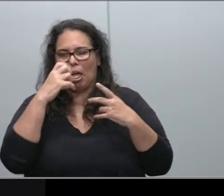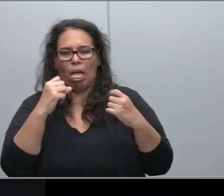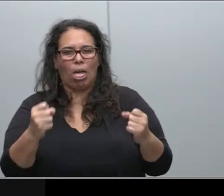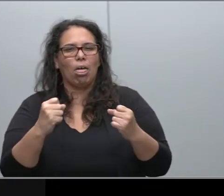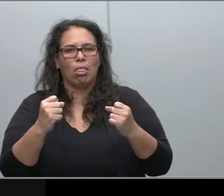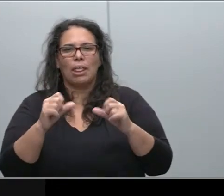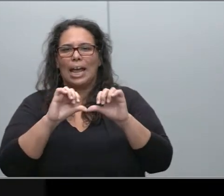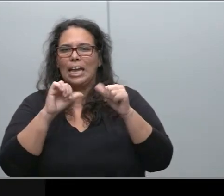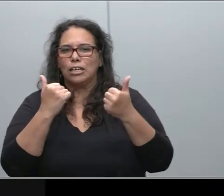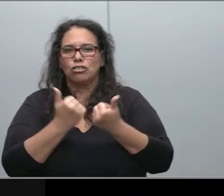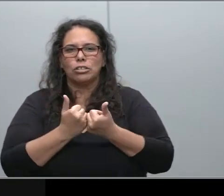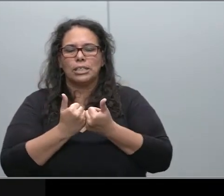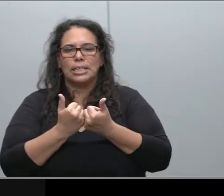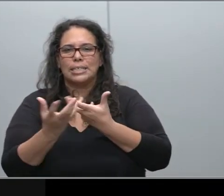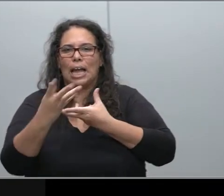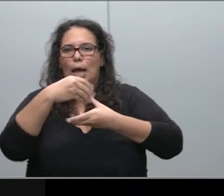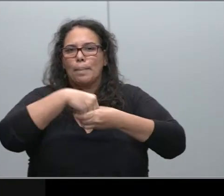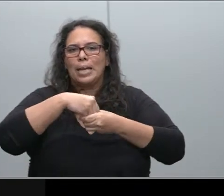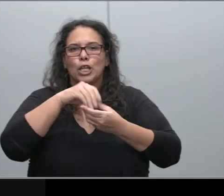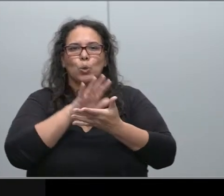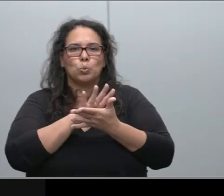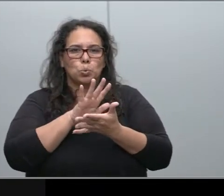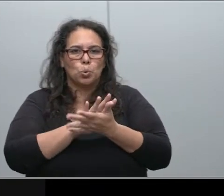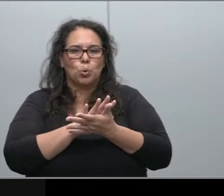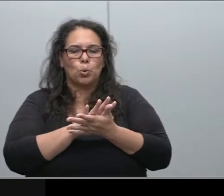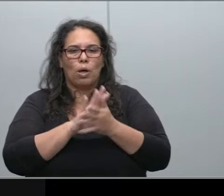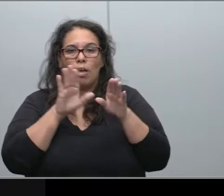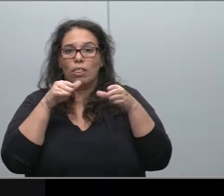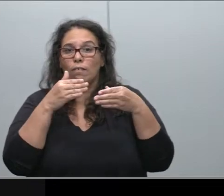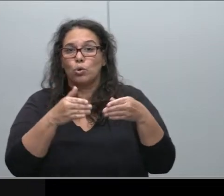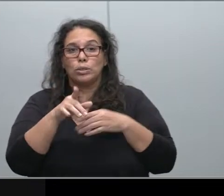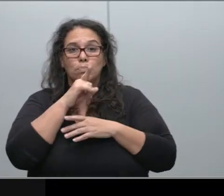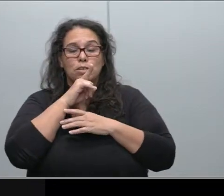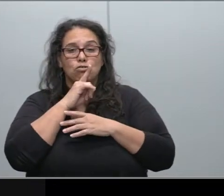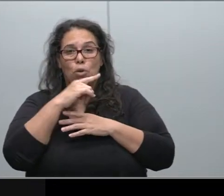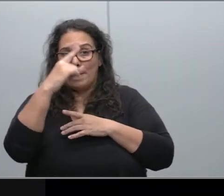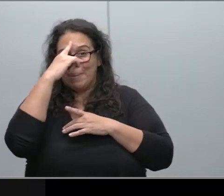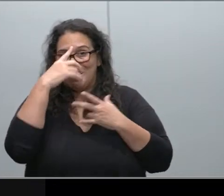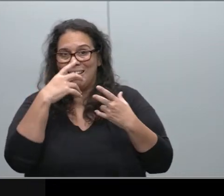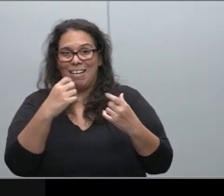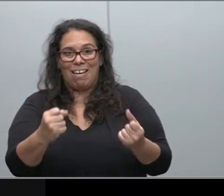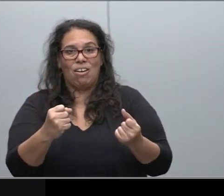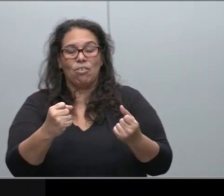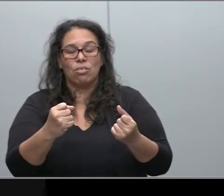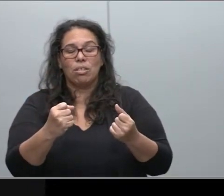for school sites around home visits and how to do those in a sensitive, culturally sensitive,